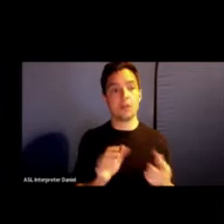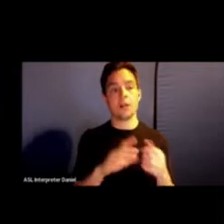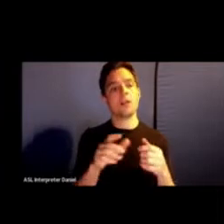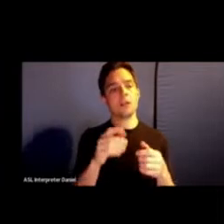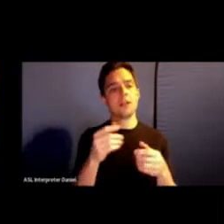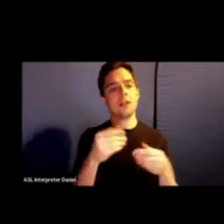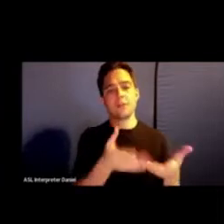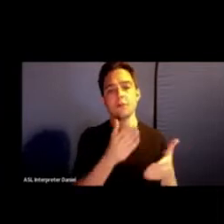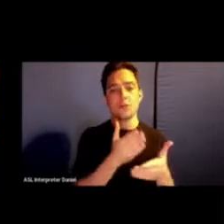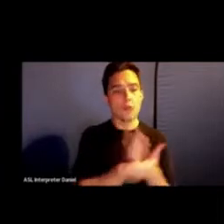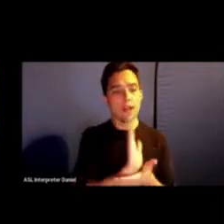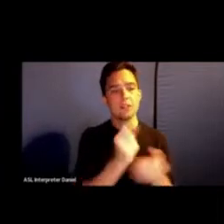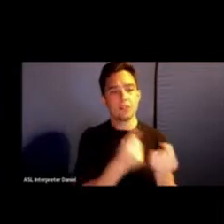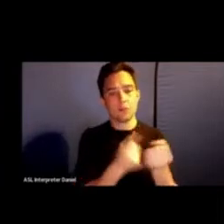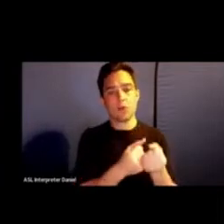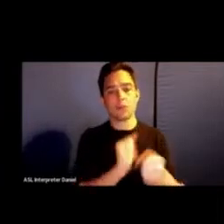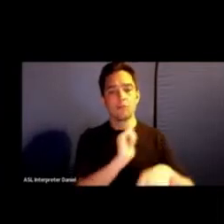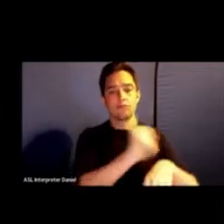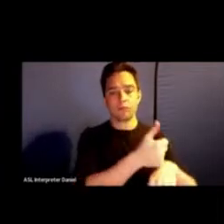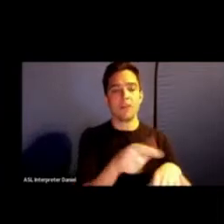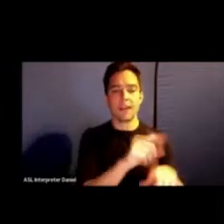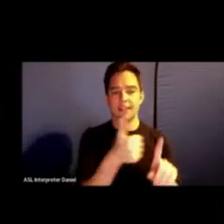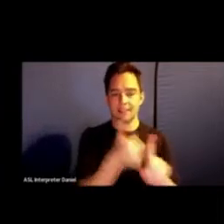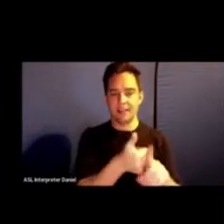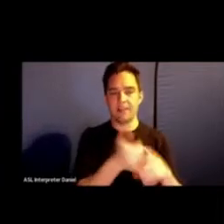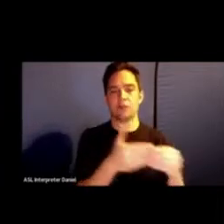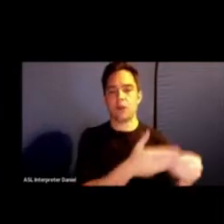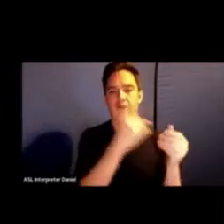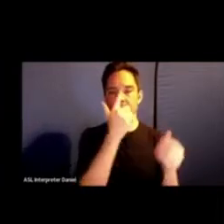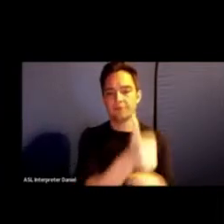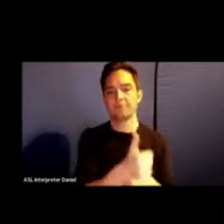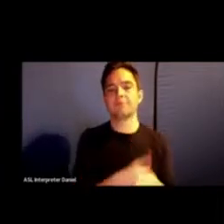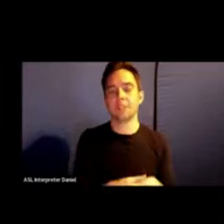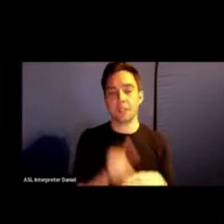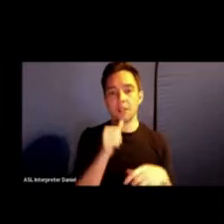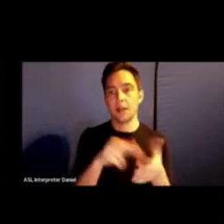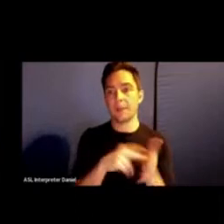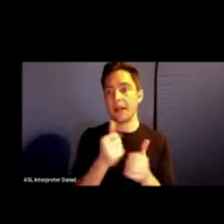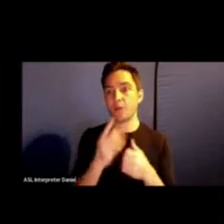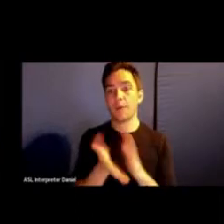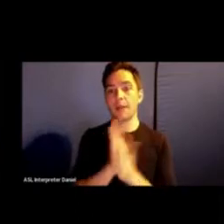self direct. I'm not, I'm not saying that everyone is going to be an expert like me right away.